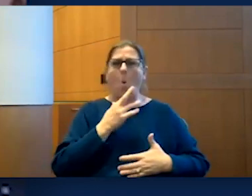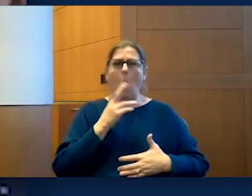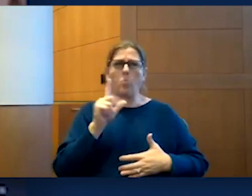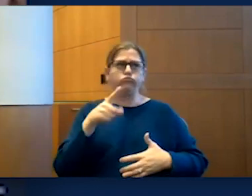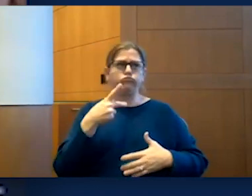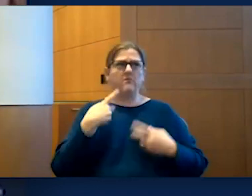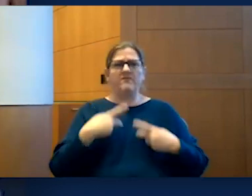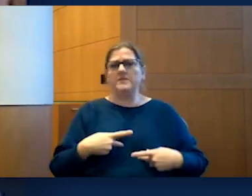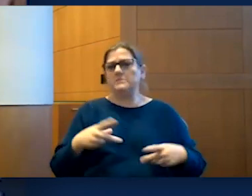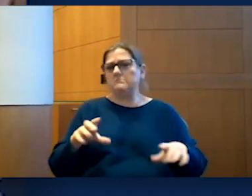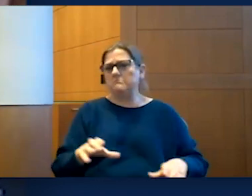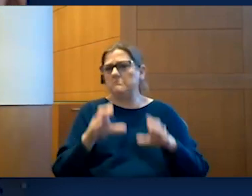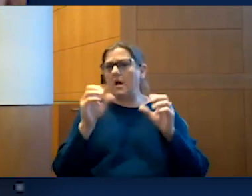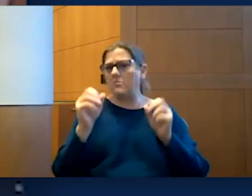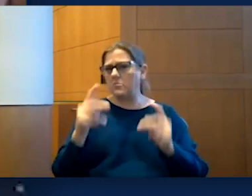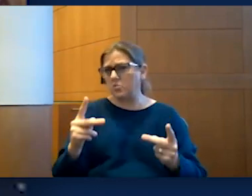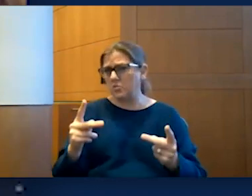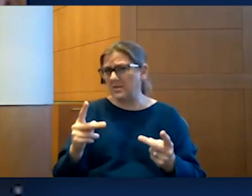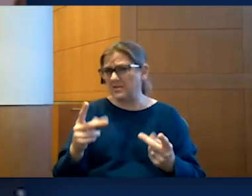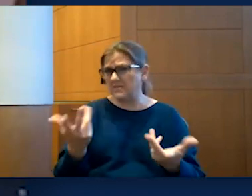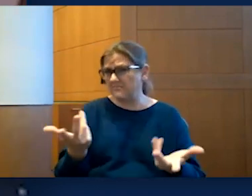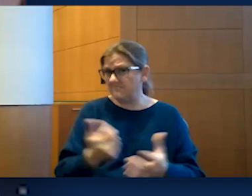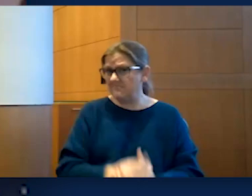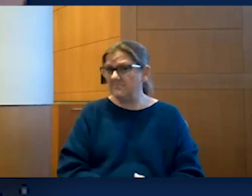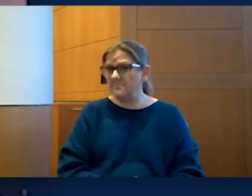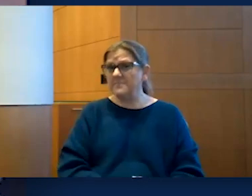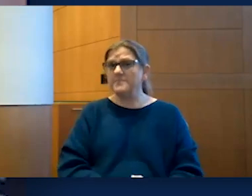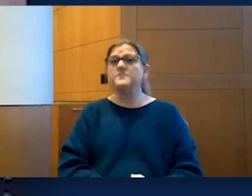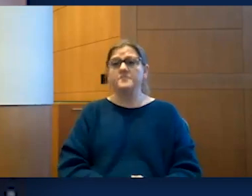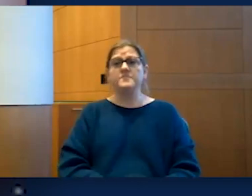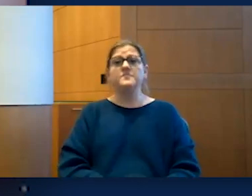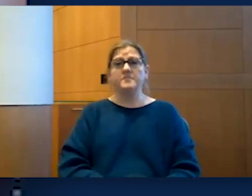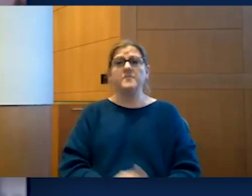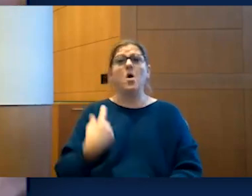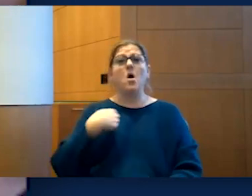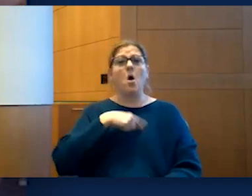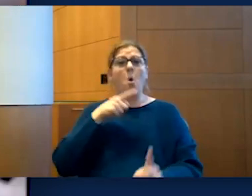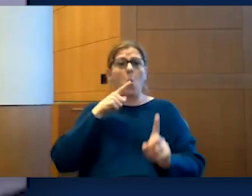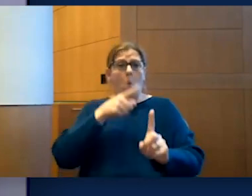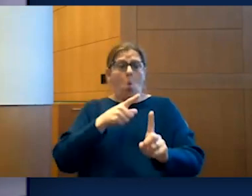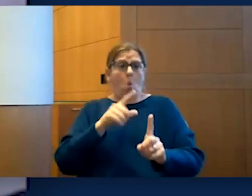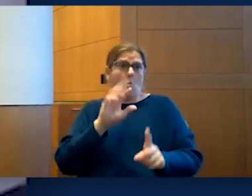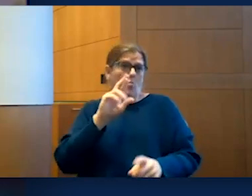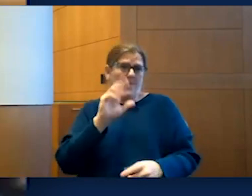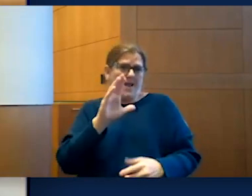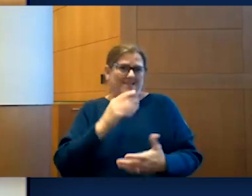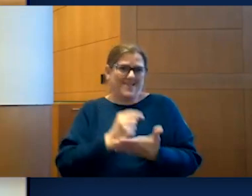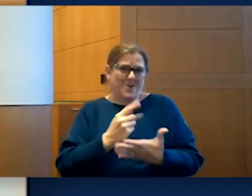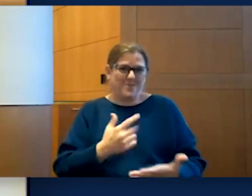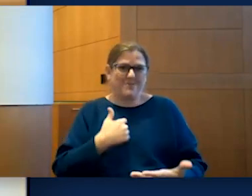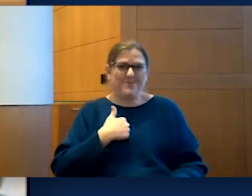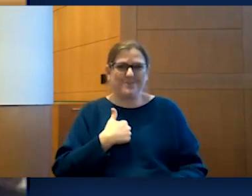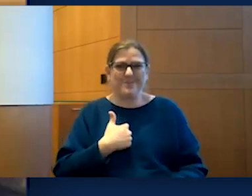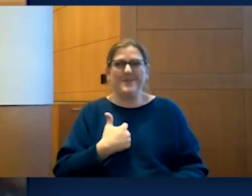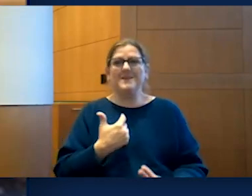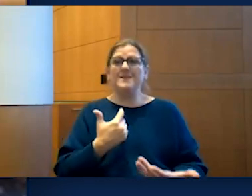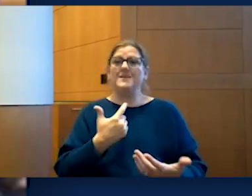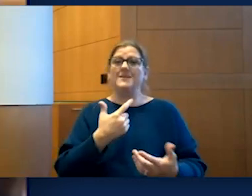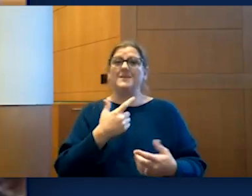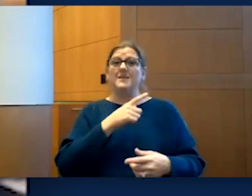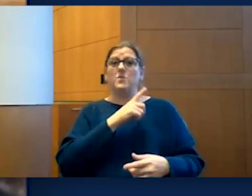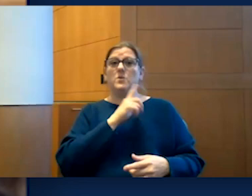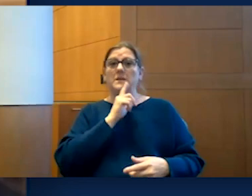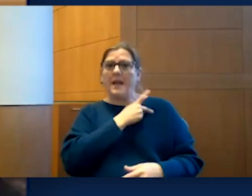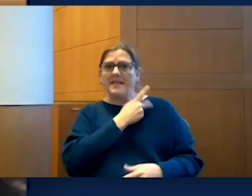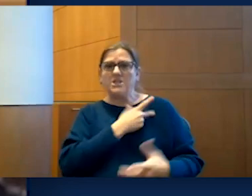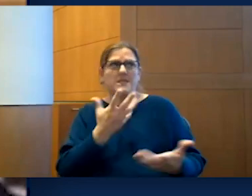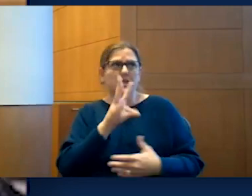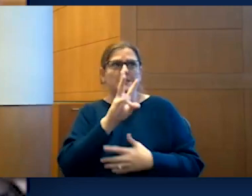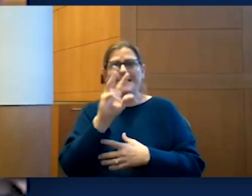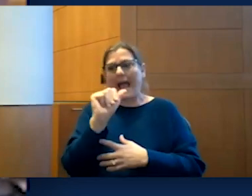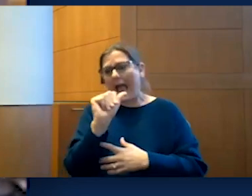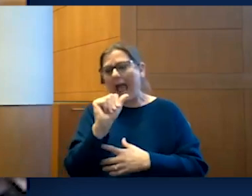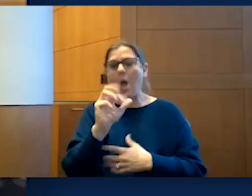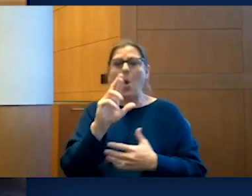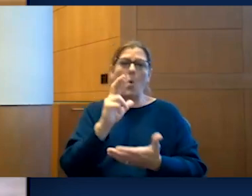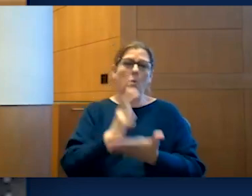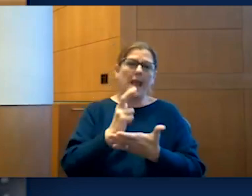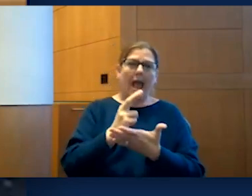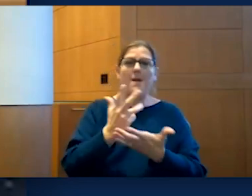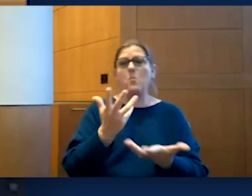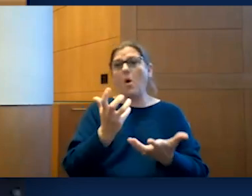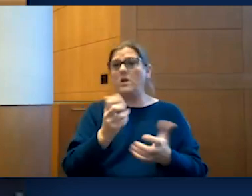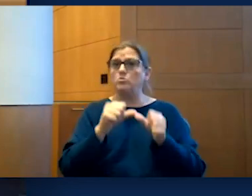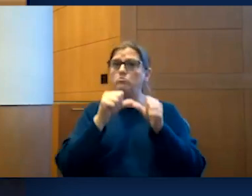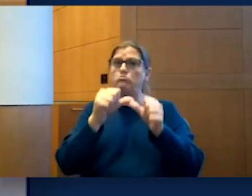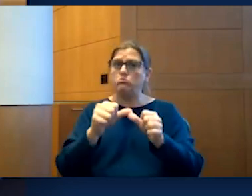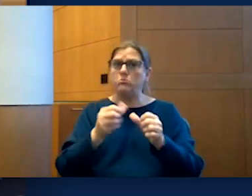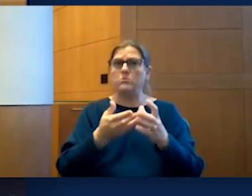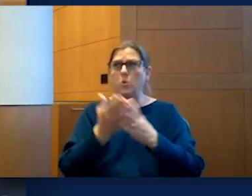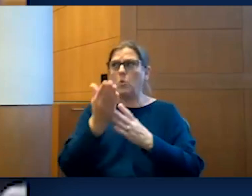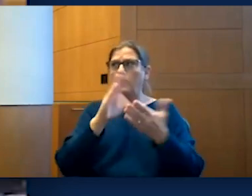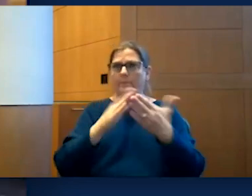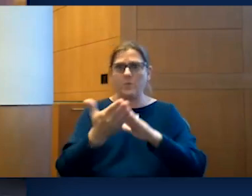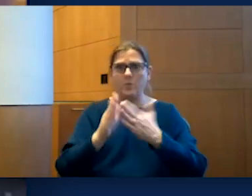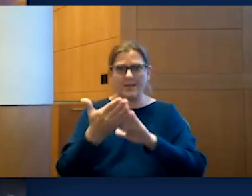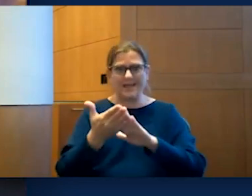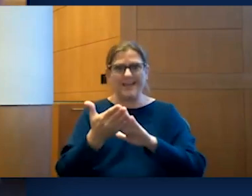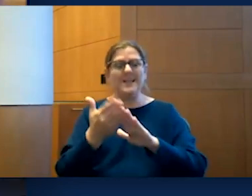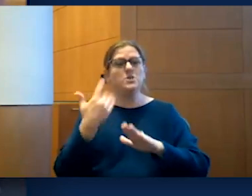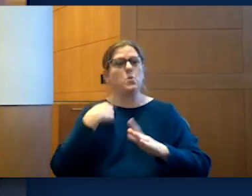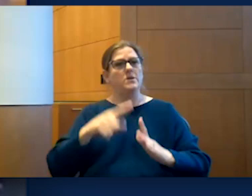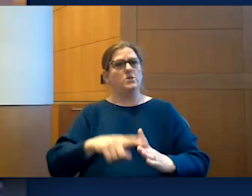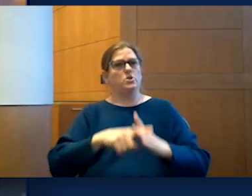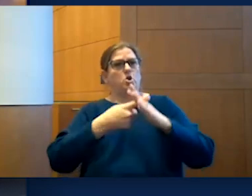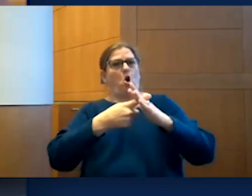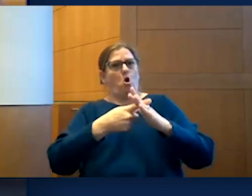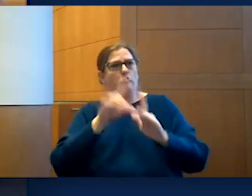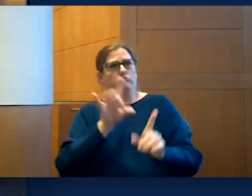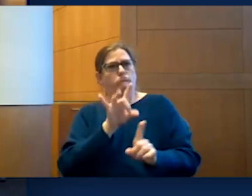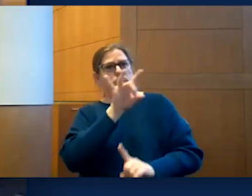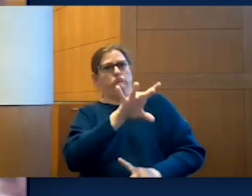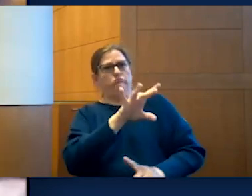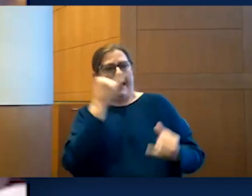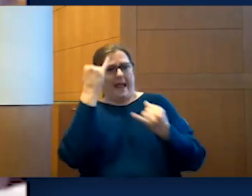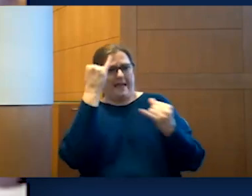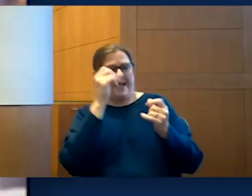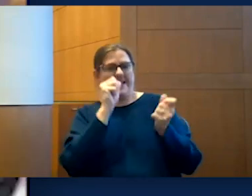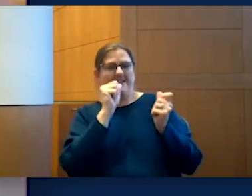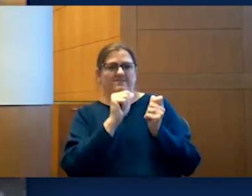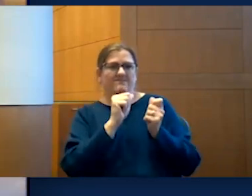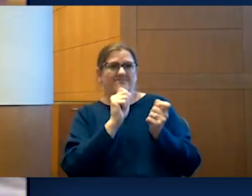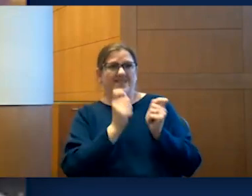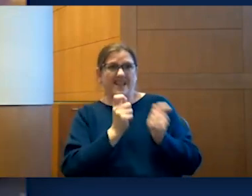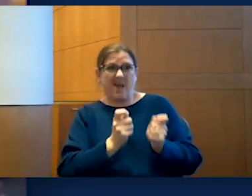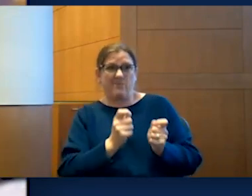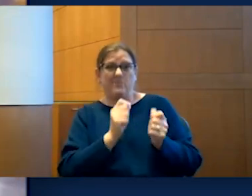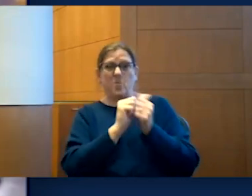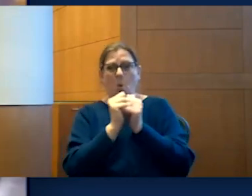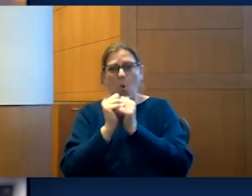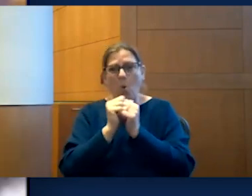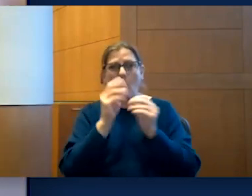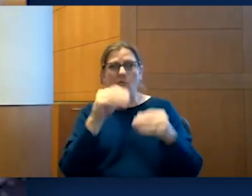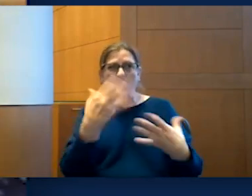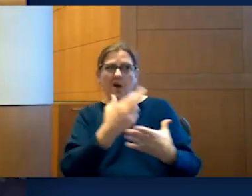Yeah. So, our goal as recreational therapists, we want to, you know, once the patients are here in rehab we want to continue with that out into the community -- finished with rehab -- that's the reason we want to introduce them here to adaptive sports.